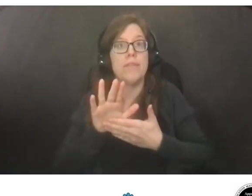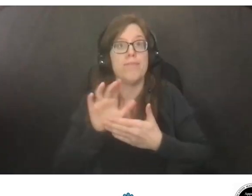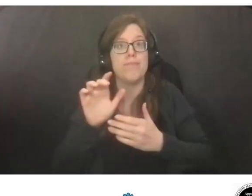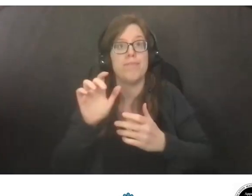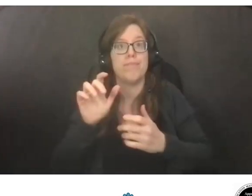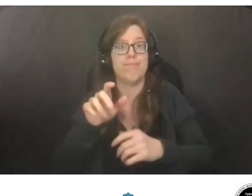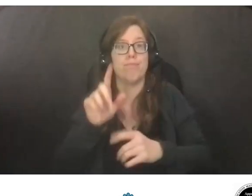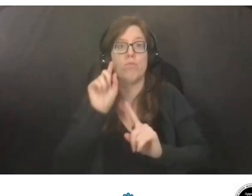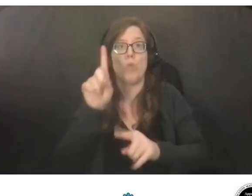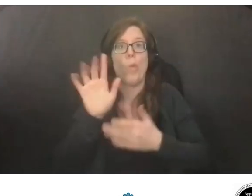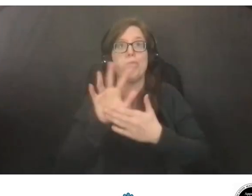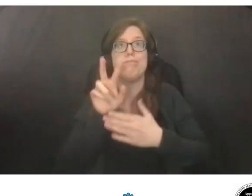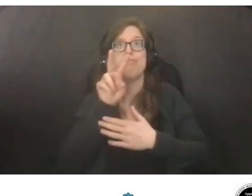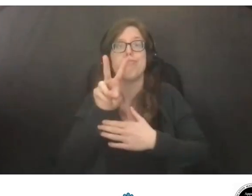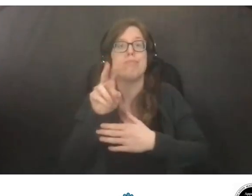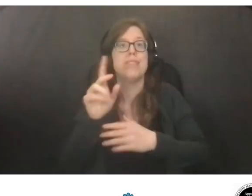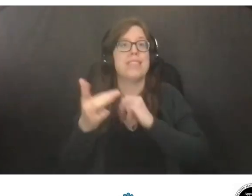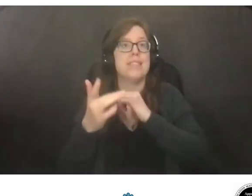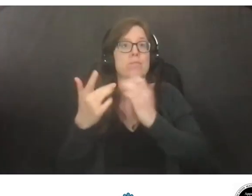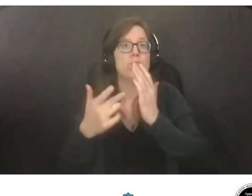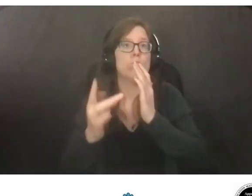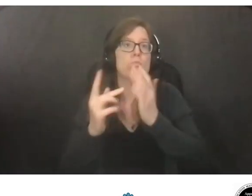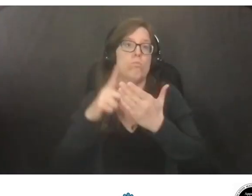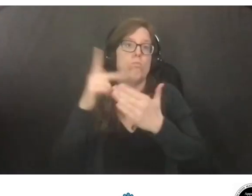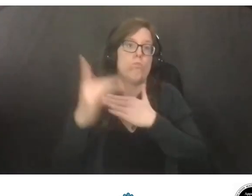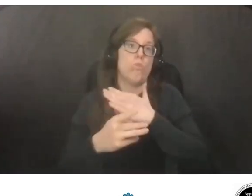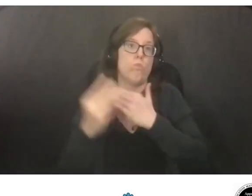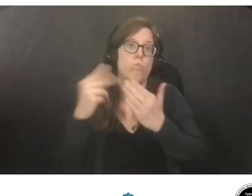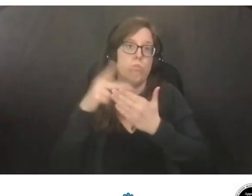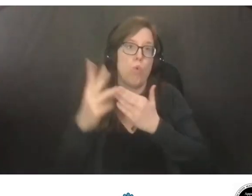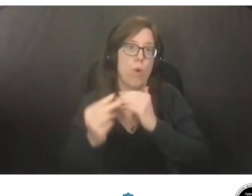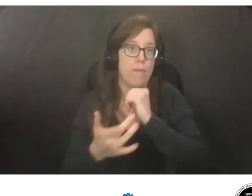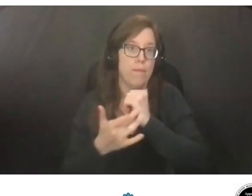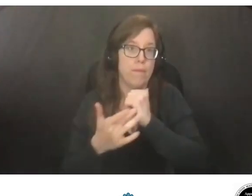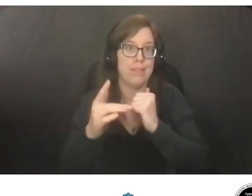in their hearing aids. Do they know how to switch programs in their hearing aids?